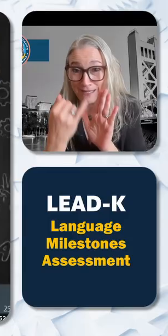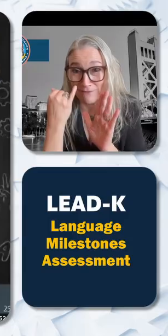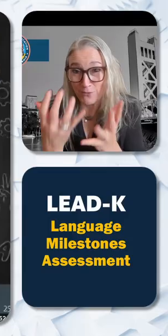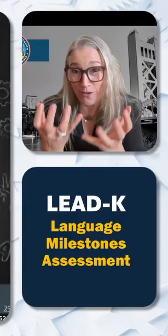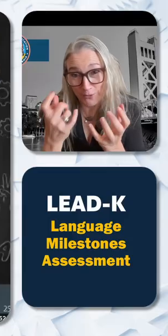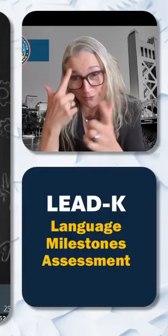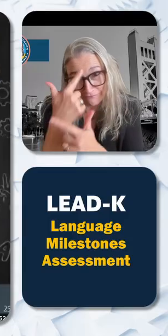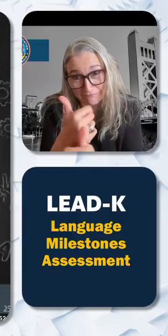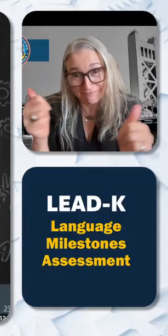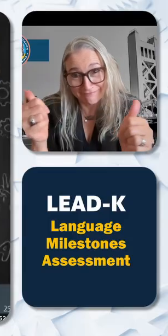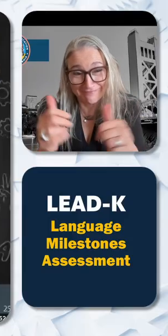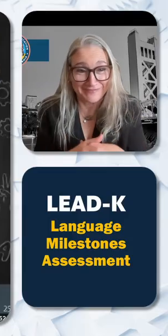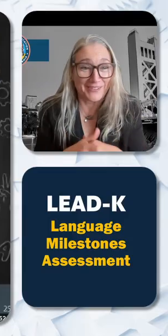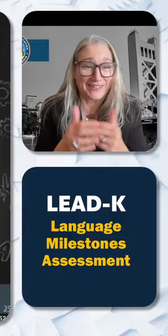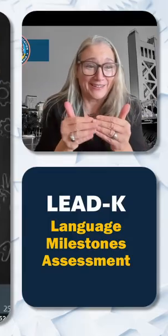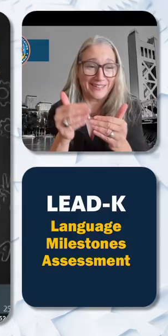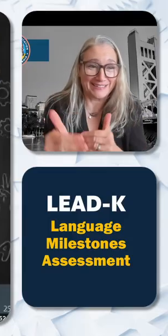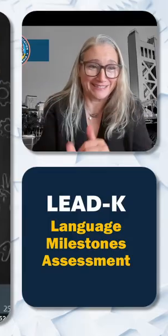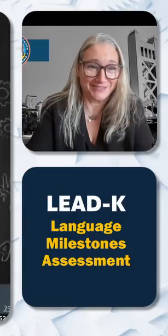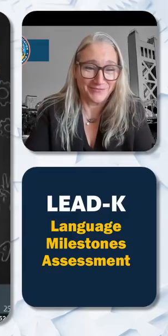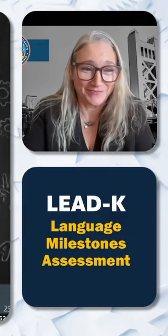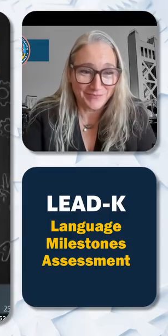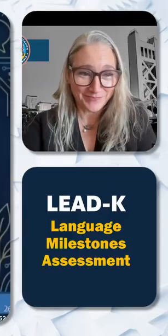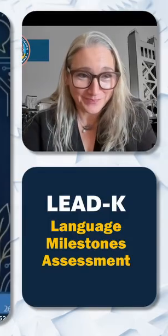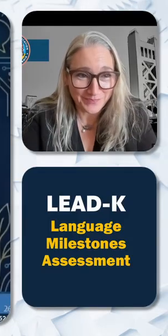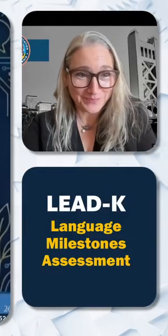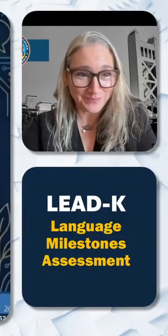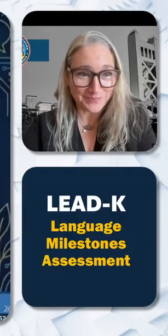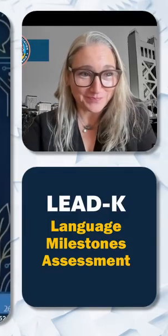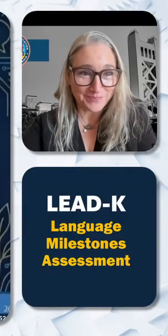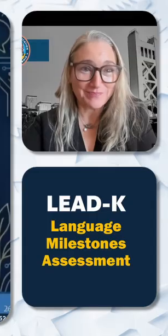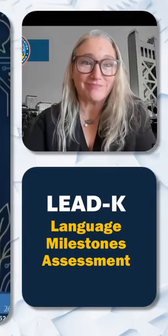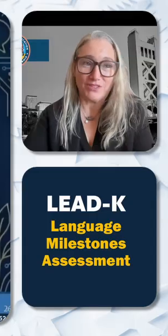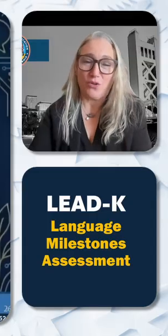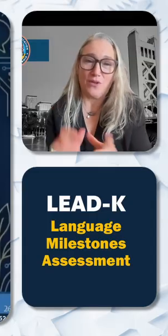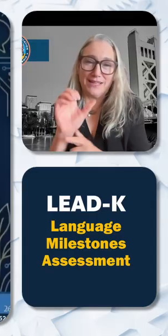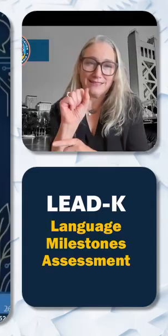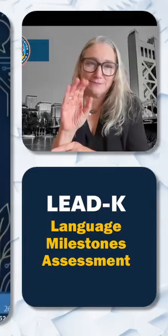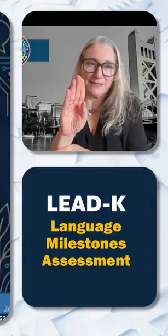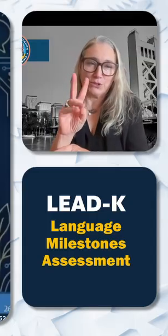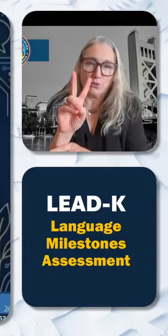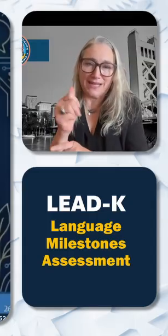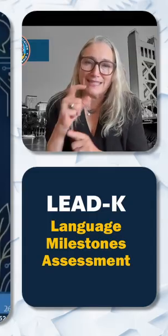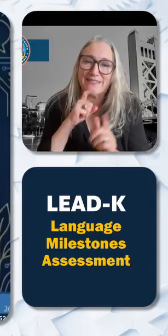I love this image, you can definitely… Save this for your own needs, if you'd like.